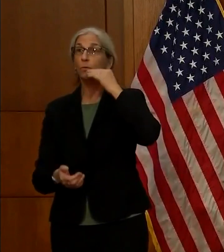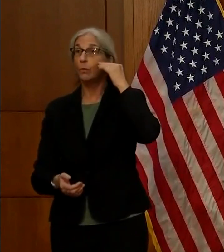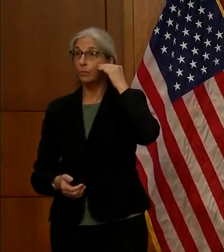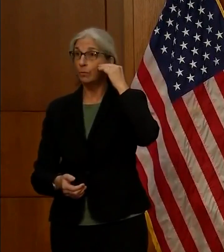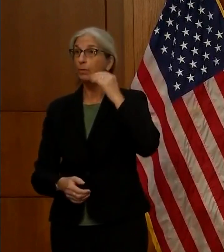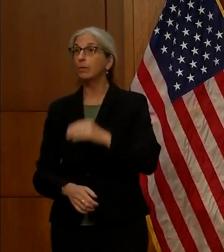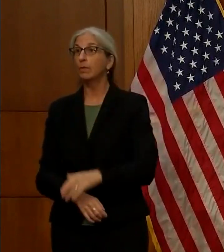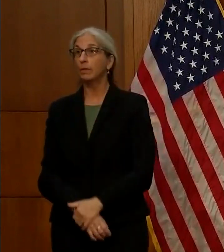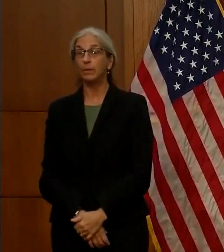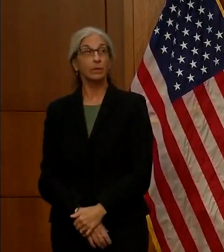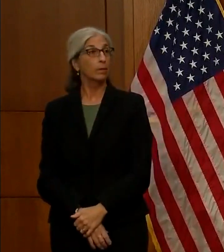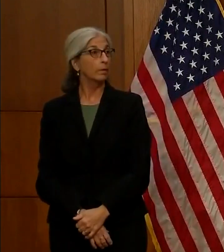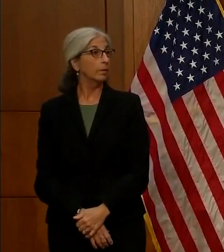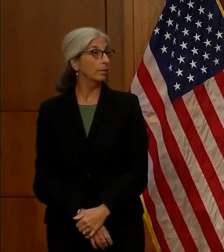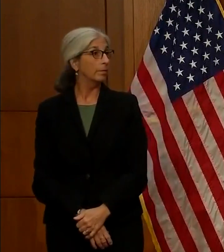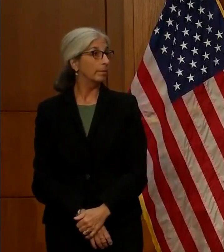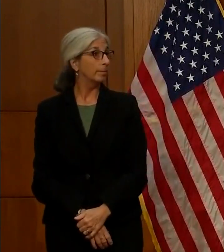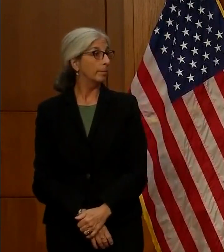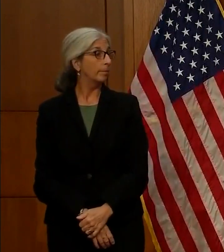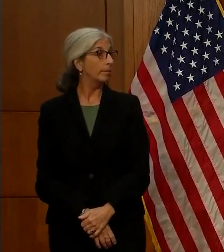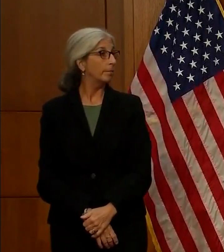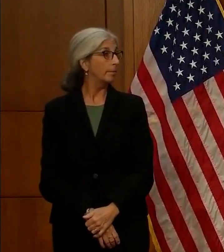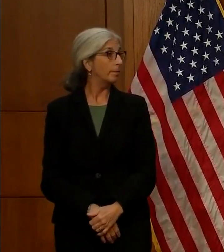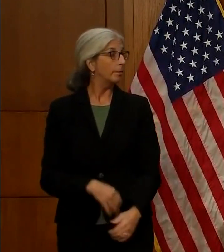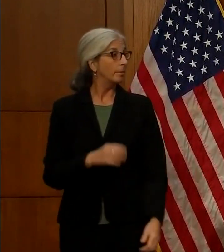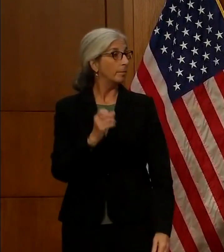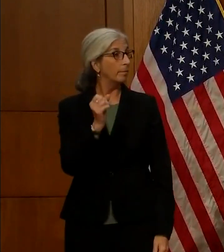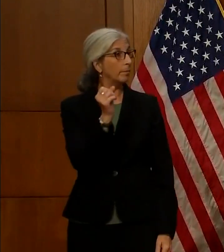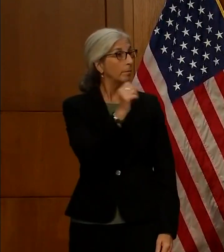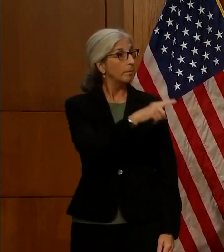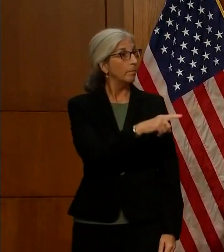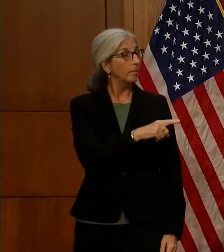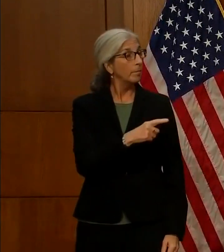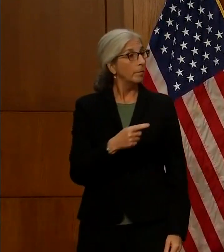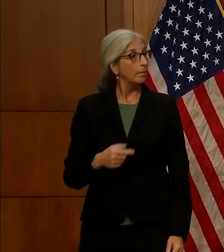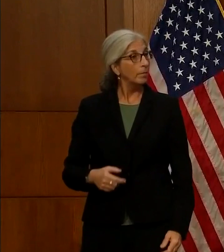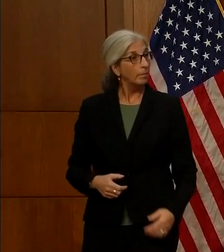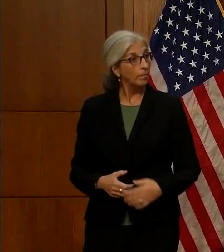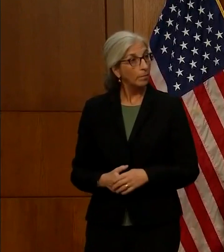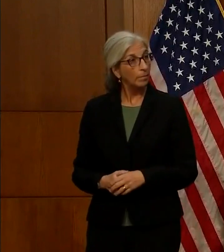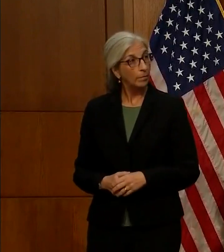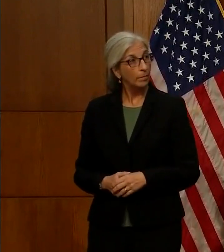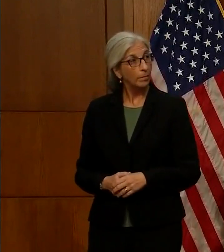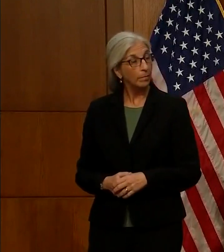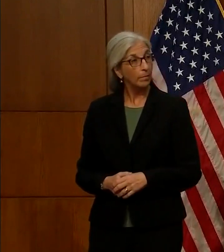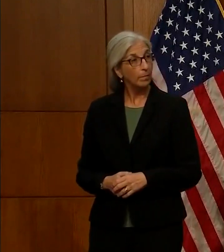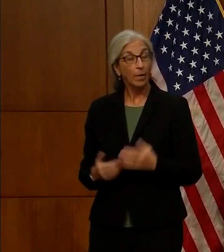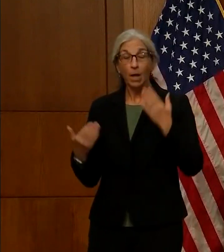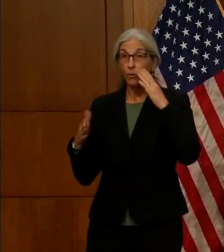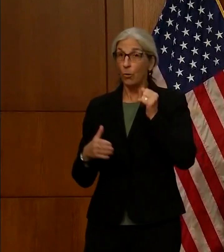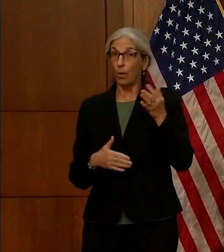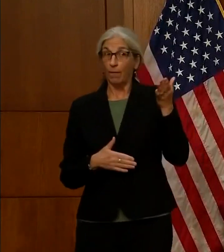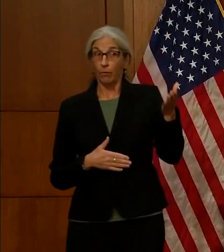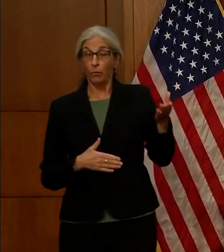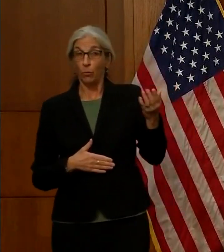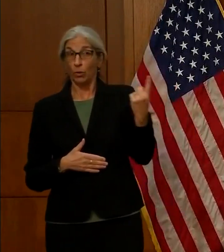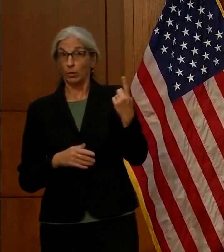ALREADY DONE WITH THE NURSING